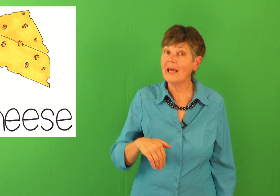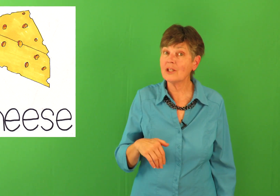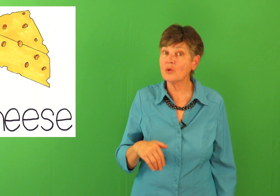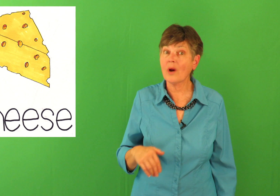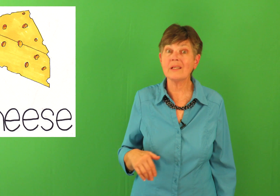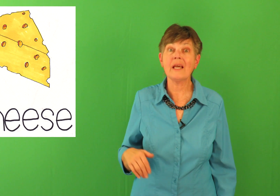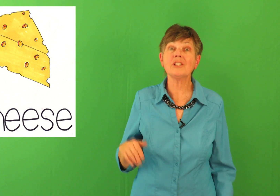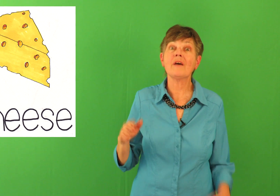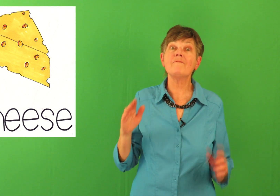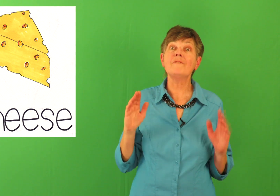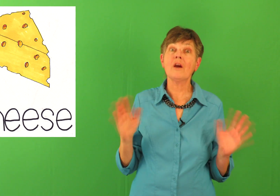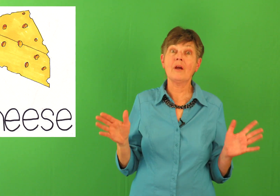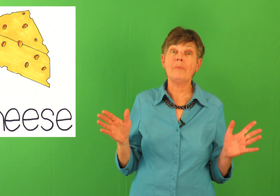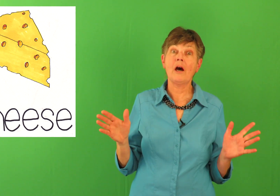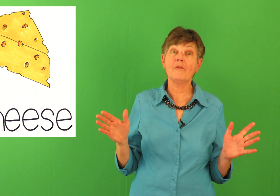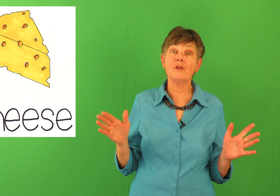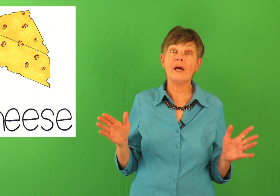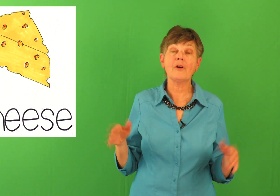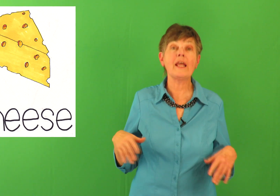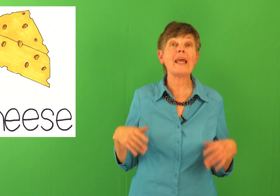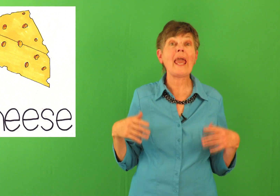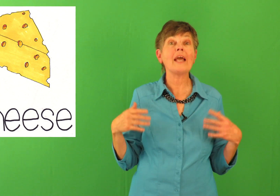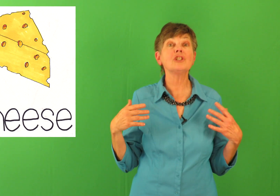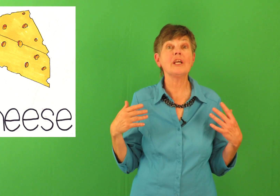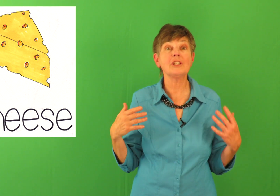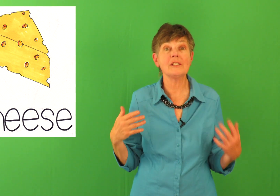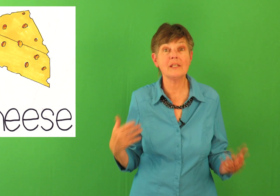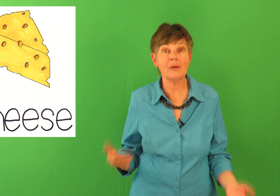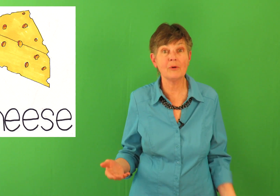next door because H is a very powerful that or and it can change its neighbors